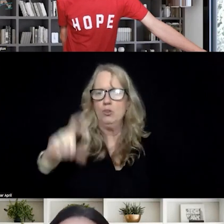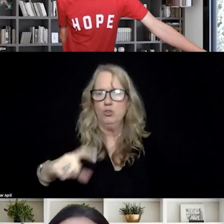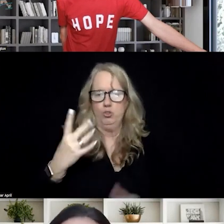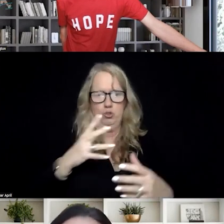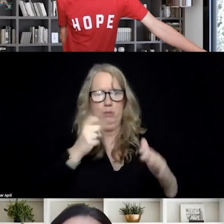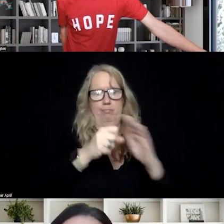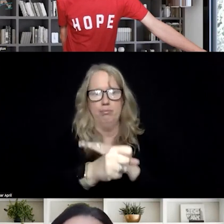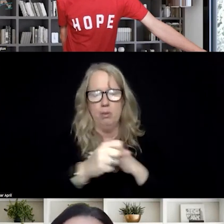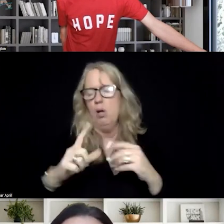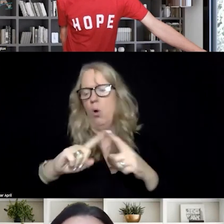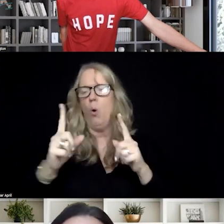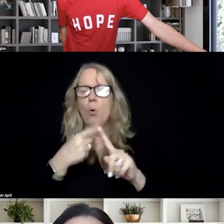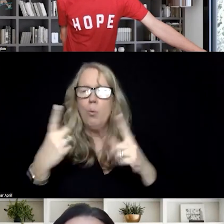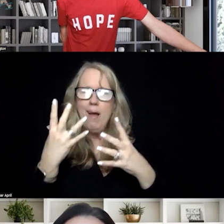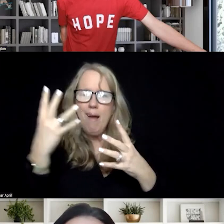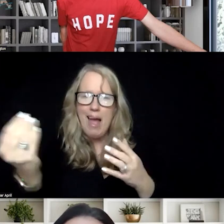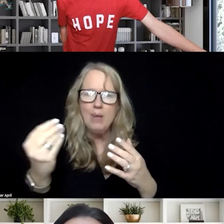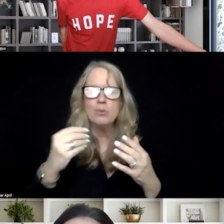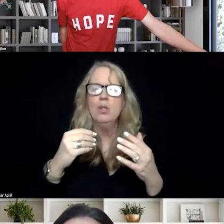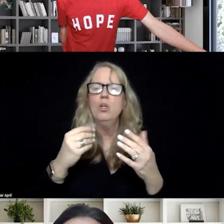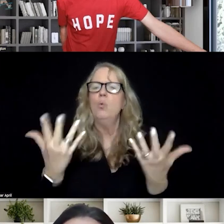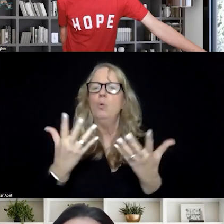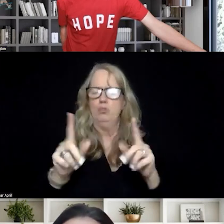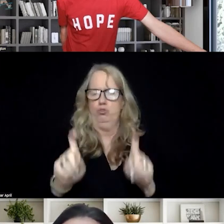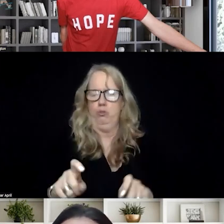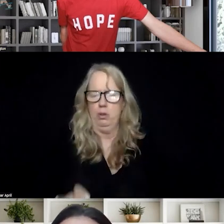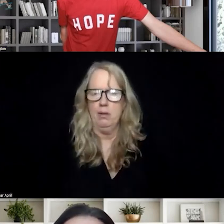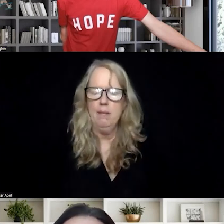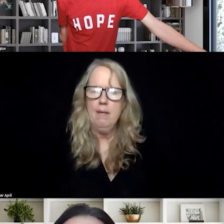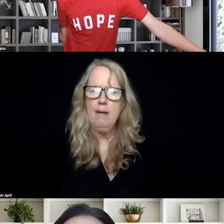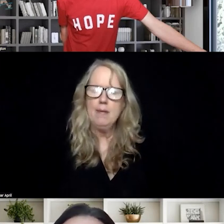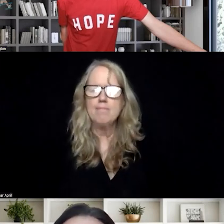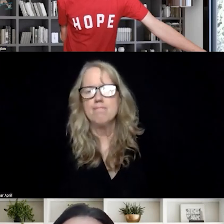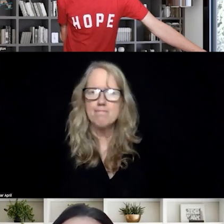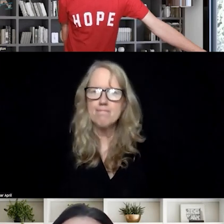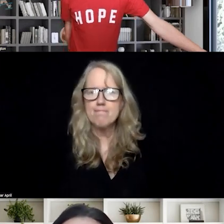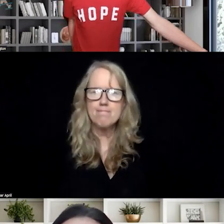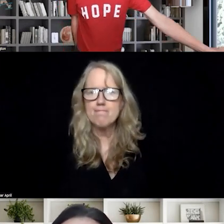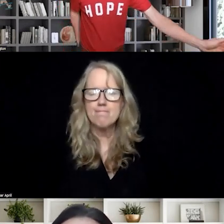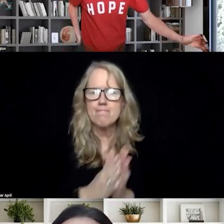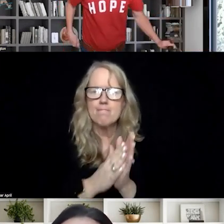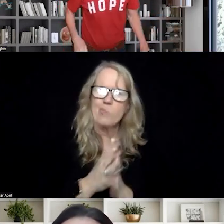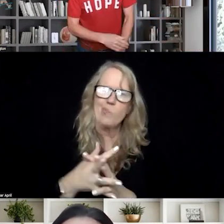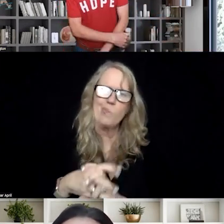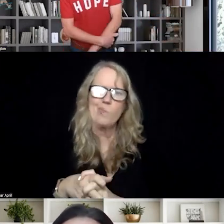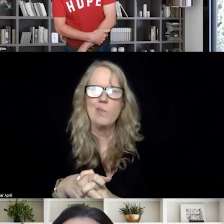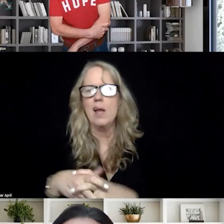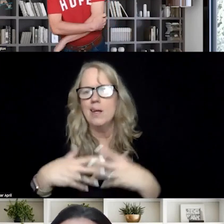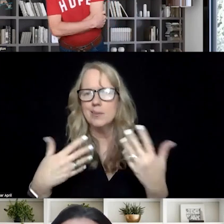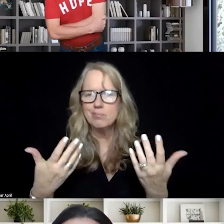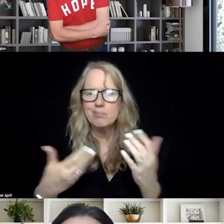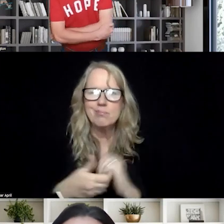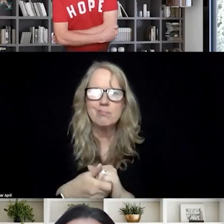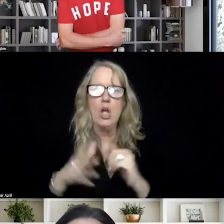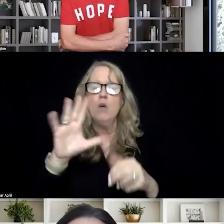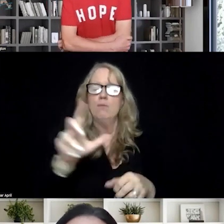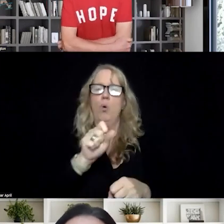THEY SHOULD GO OUT, THIS SORT OF EMBRACED WORK FORCE CAN BE